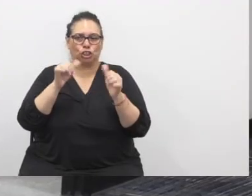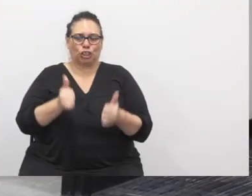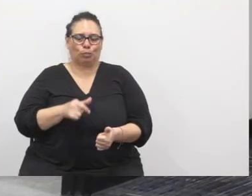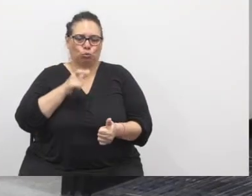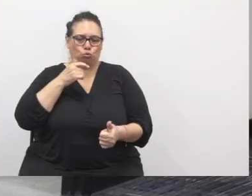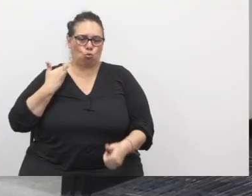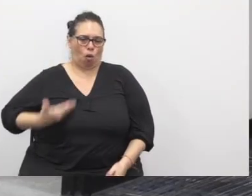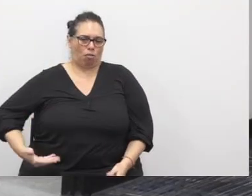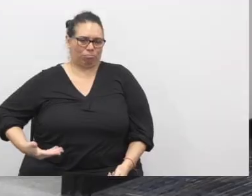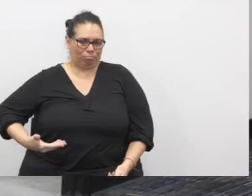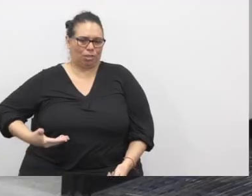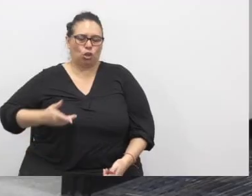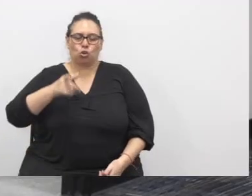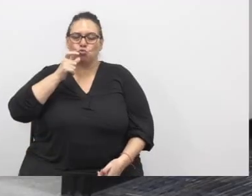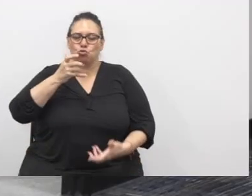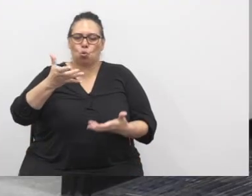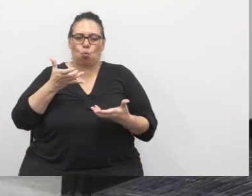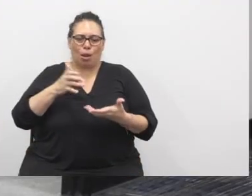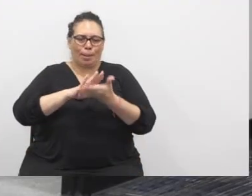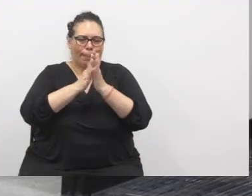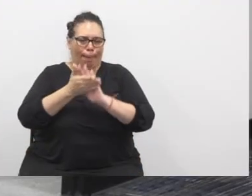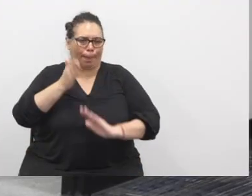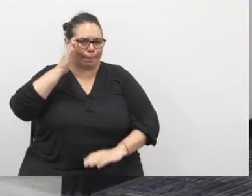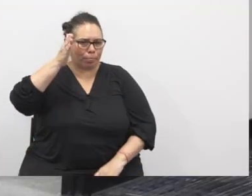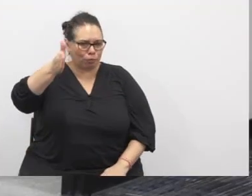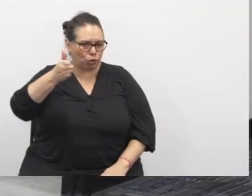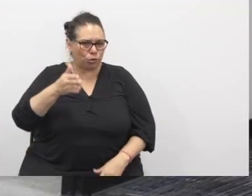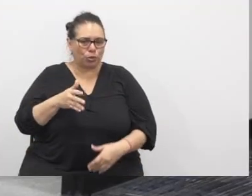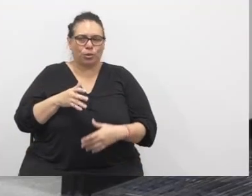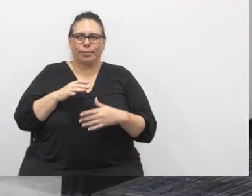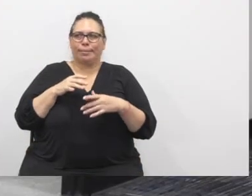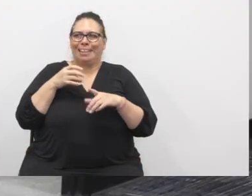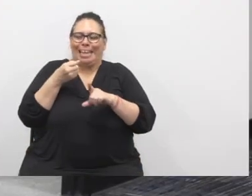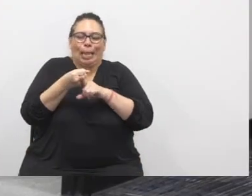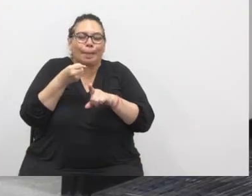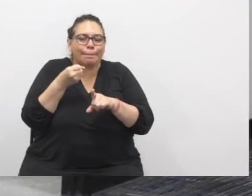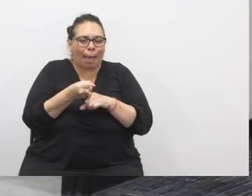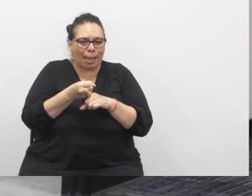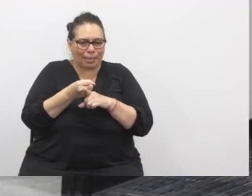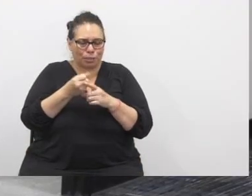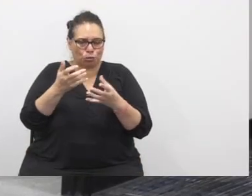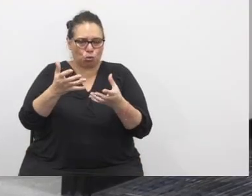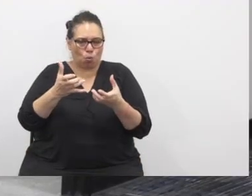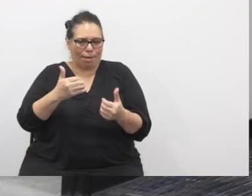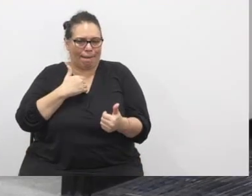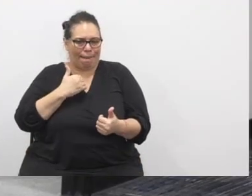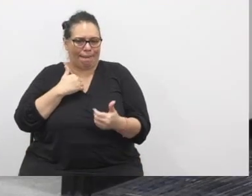It shapes who you want to be in the future and what you, impact you want to have for your community.